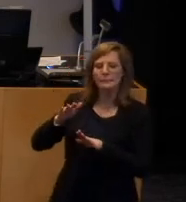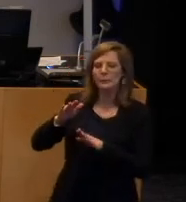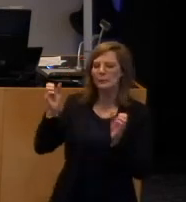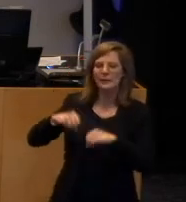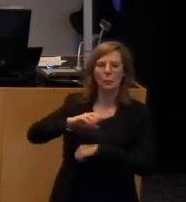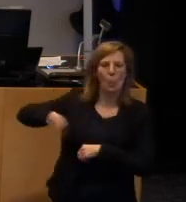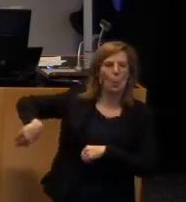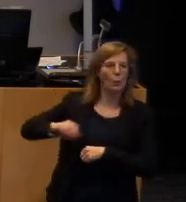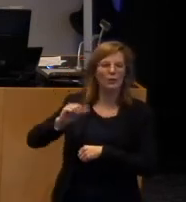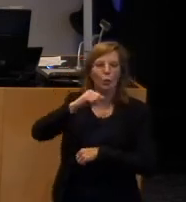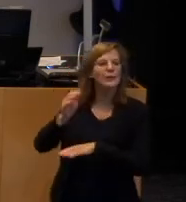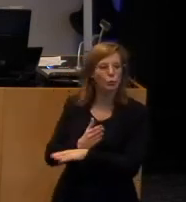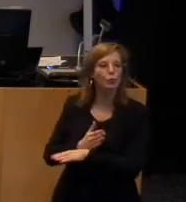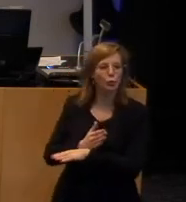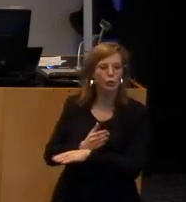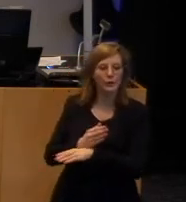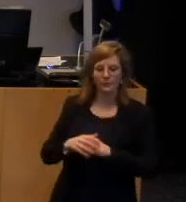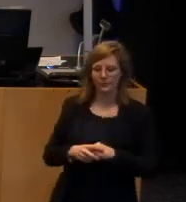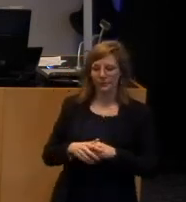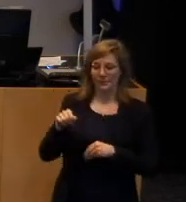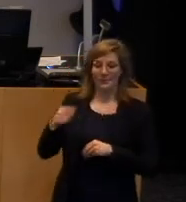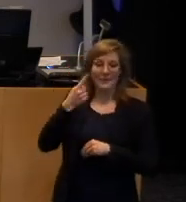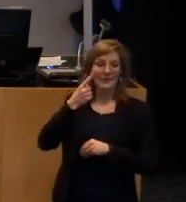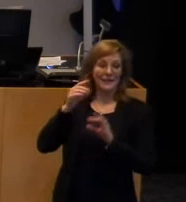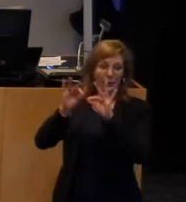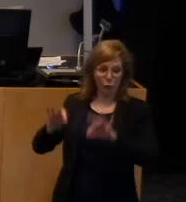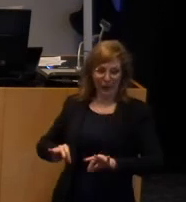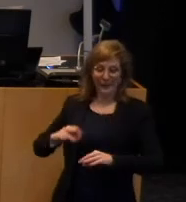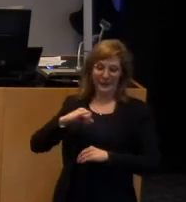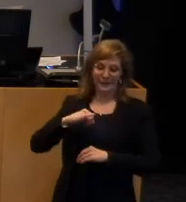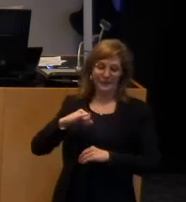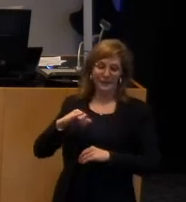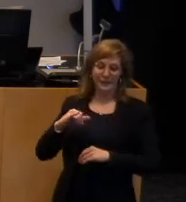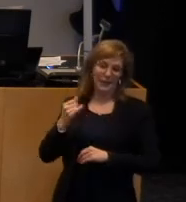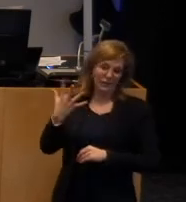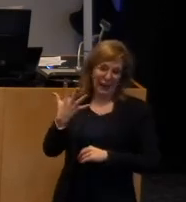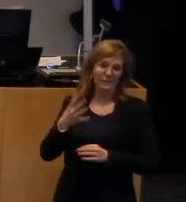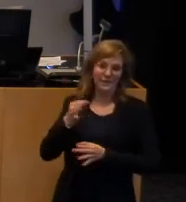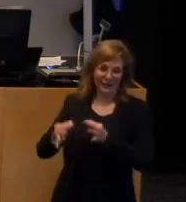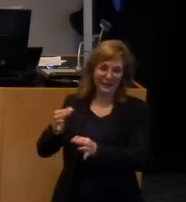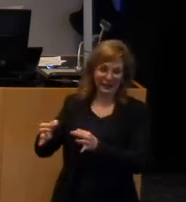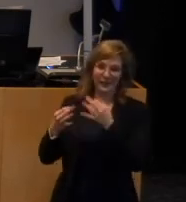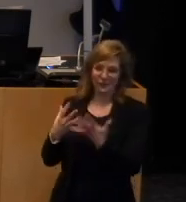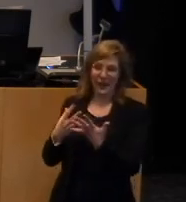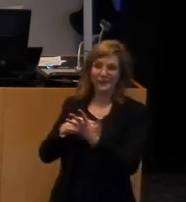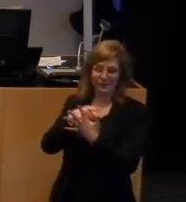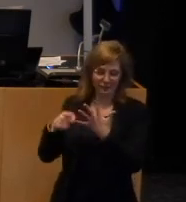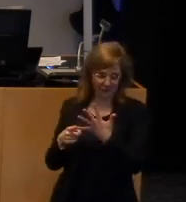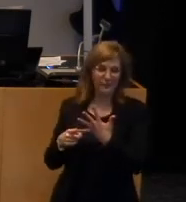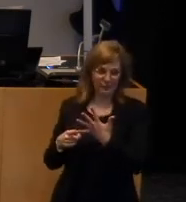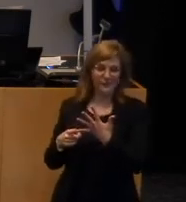the findings demonstrate that five strategies were mentioned as being rejected